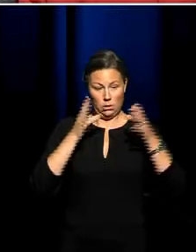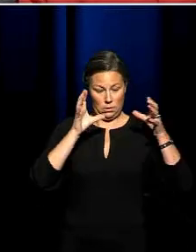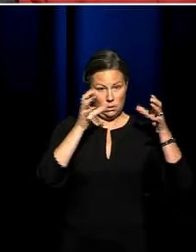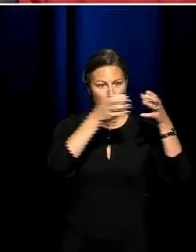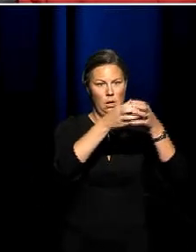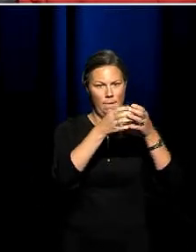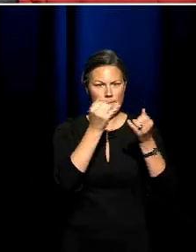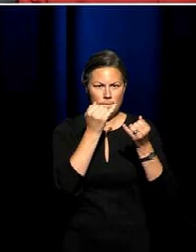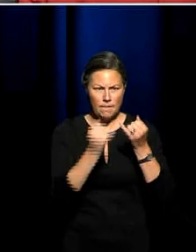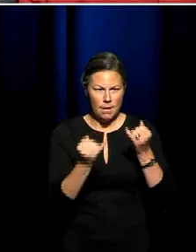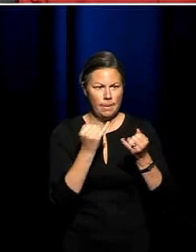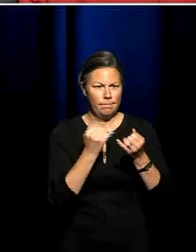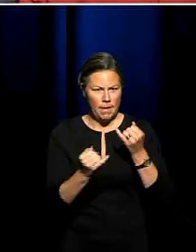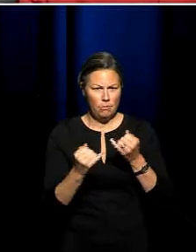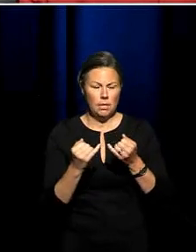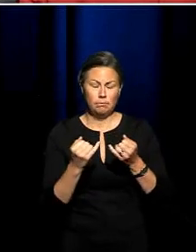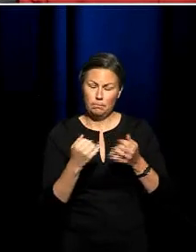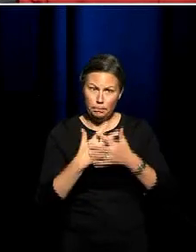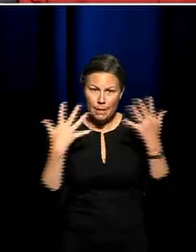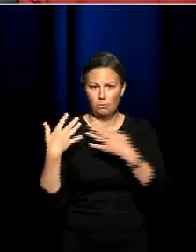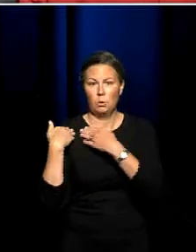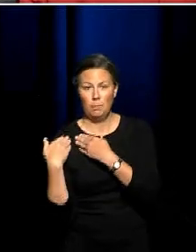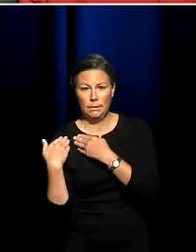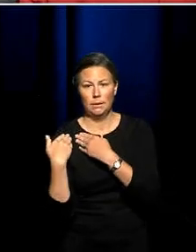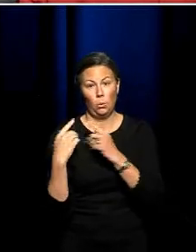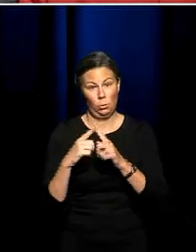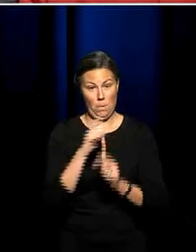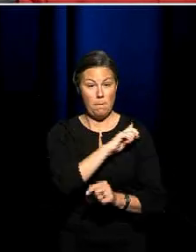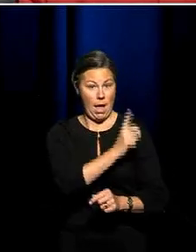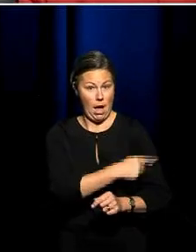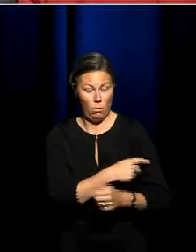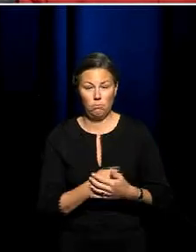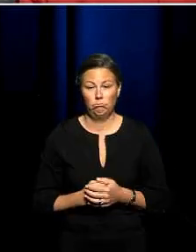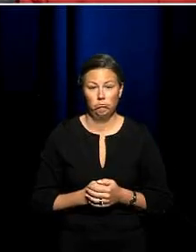has power, for example, to compel people or organisations to produce documents